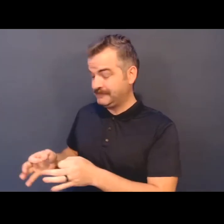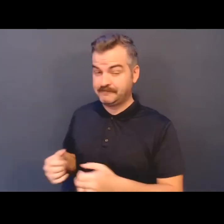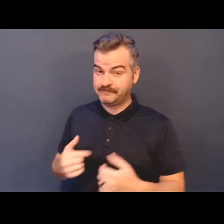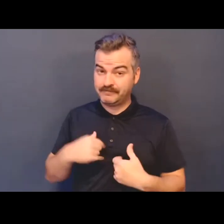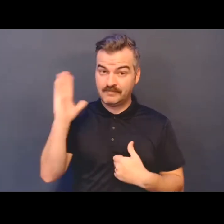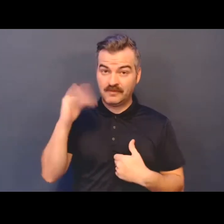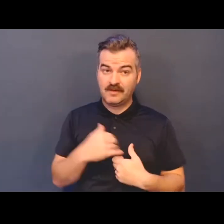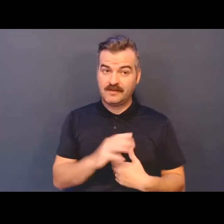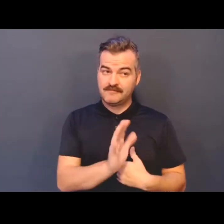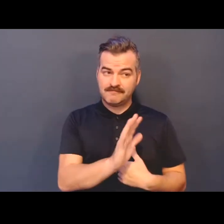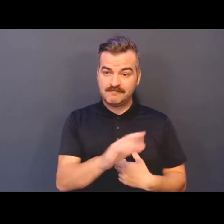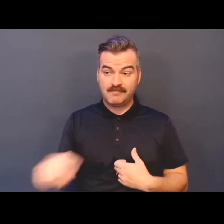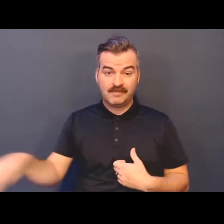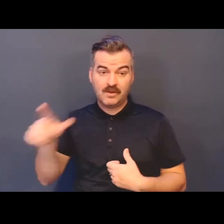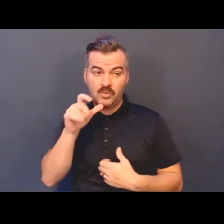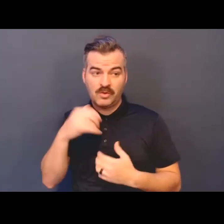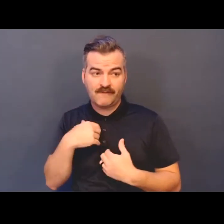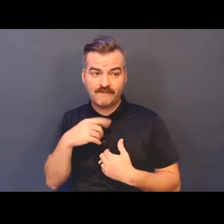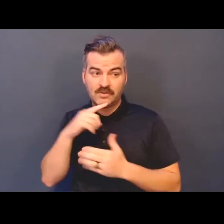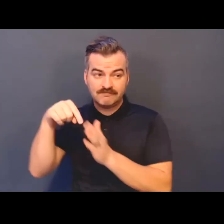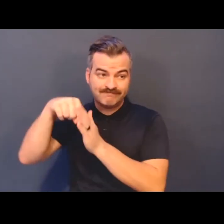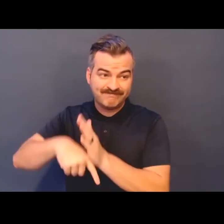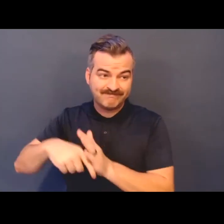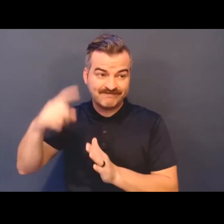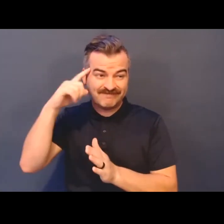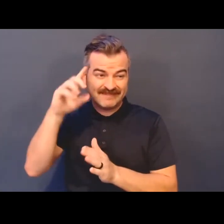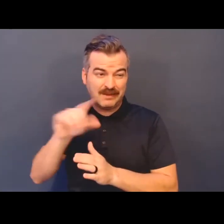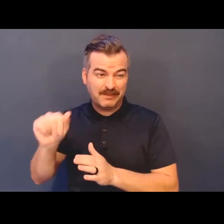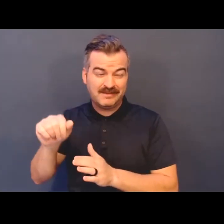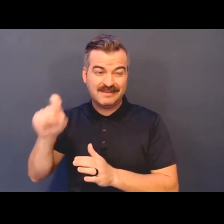was severe to profound intellectual disabilities, require more substantive face to face time